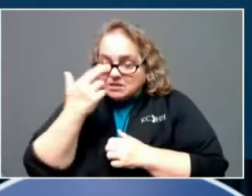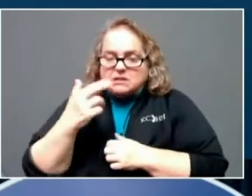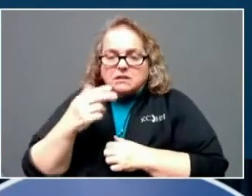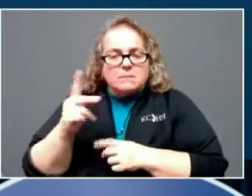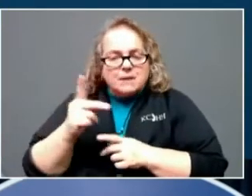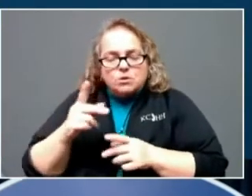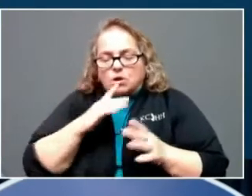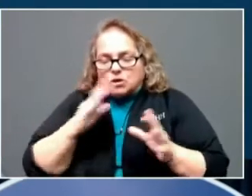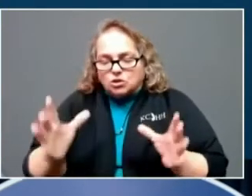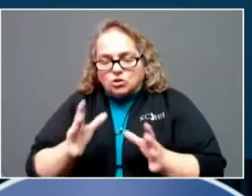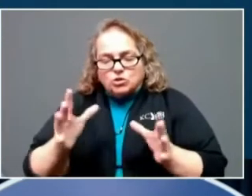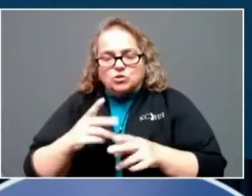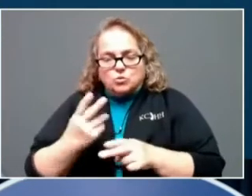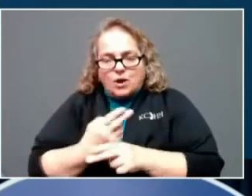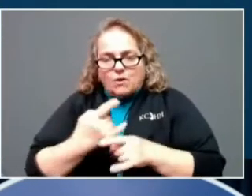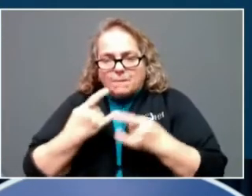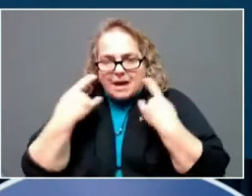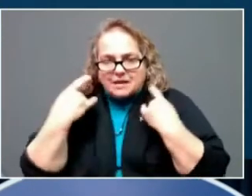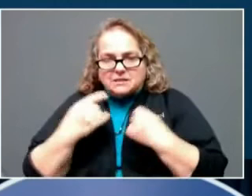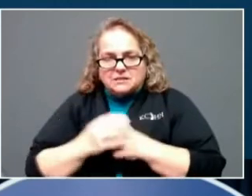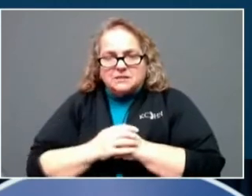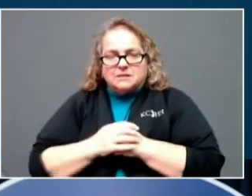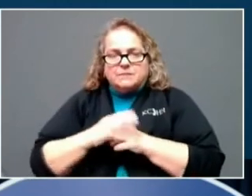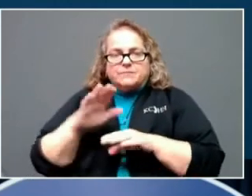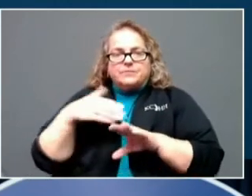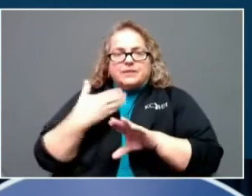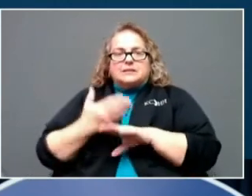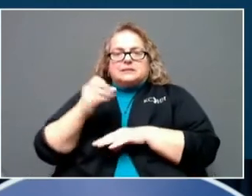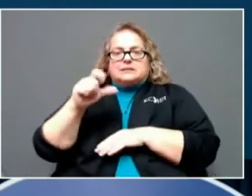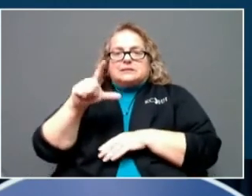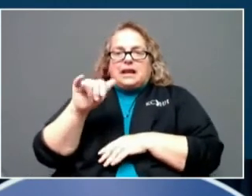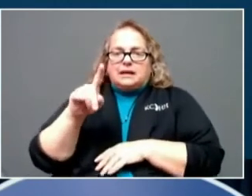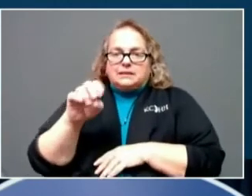I'm not going to dwell on this as much. This. This is going to be um posted as